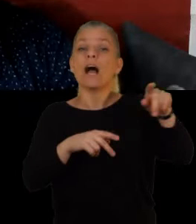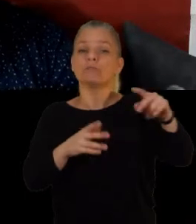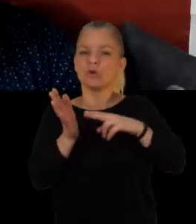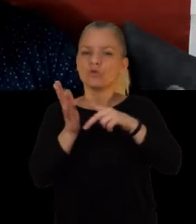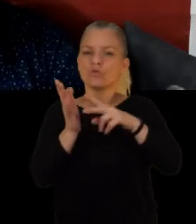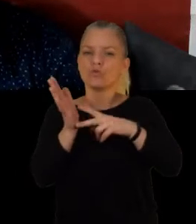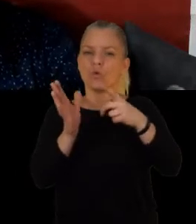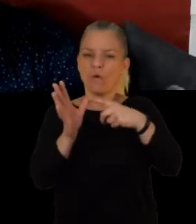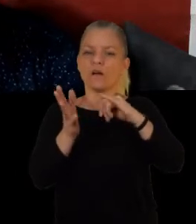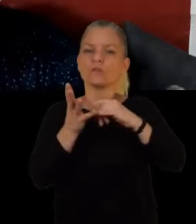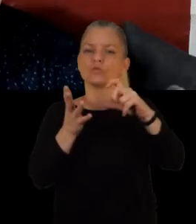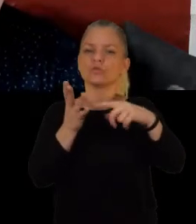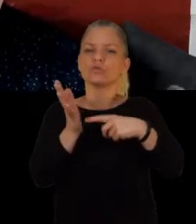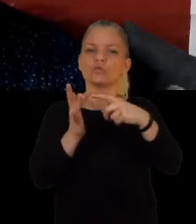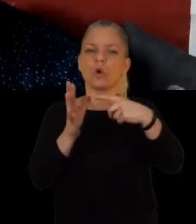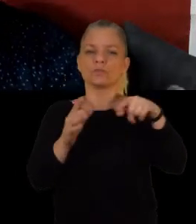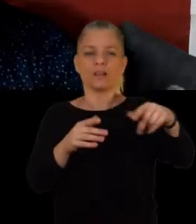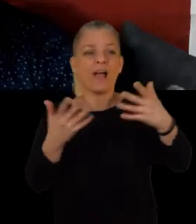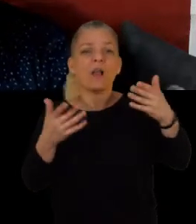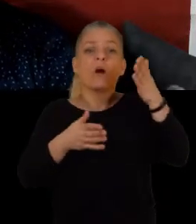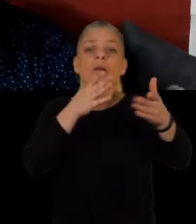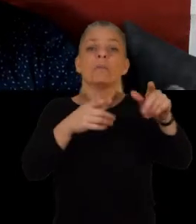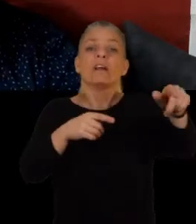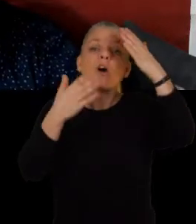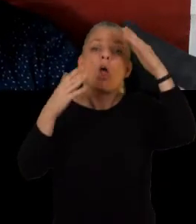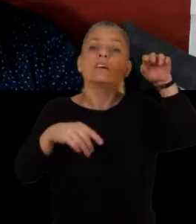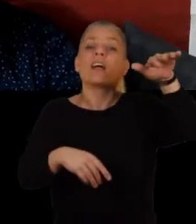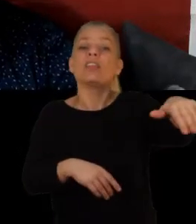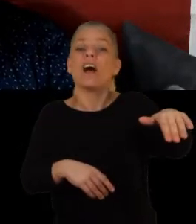now live in Nova Scotia and for anyone who's ever been on their holidays in Nova Scotia my